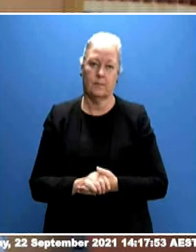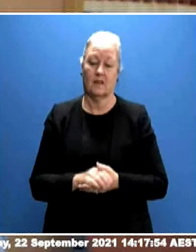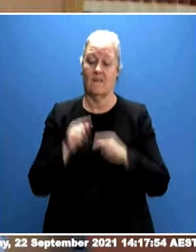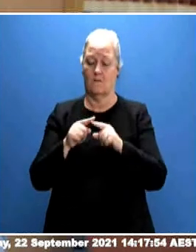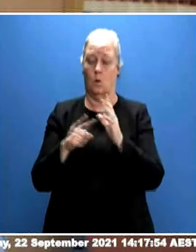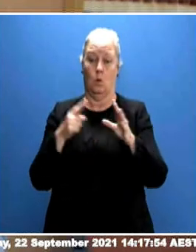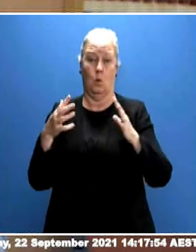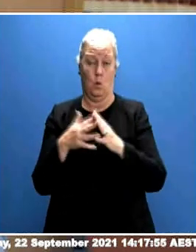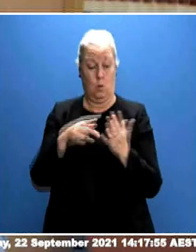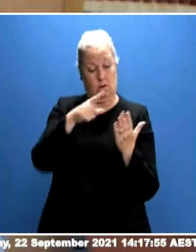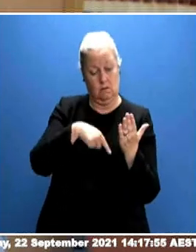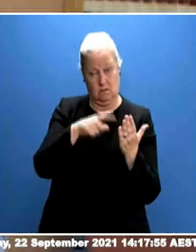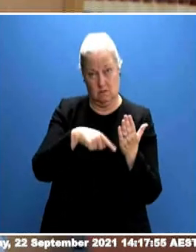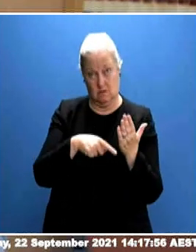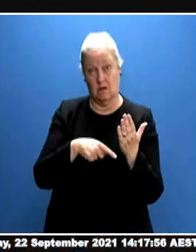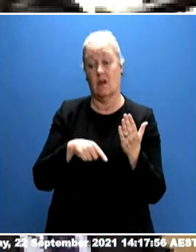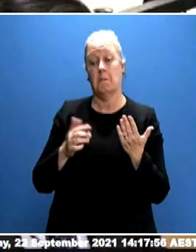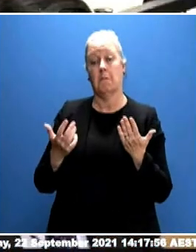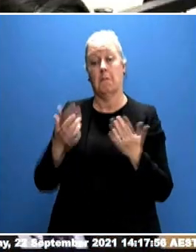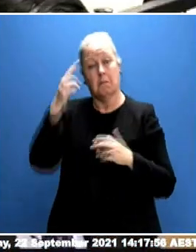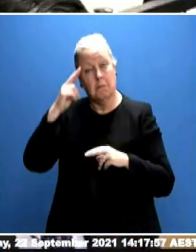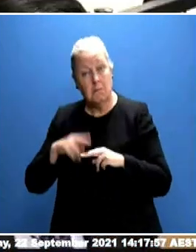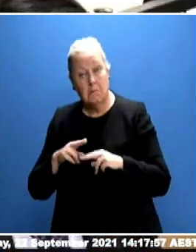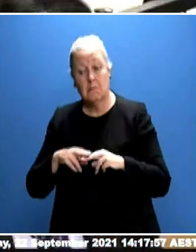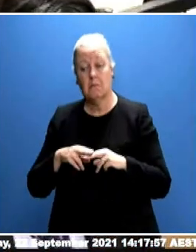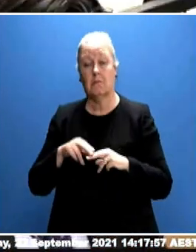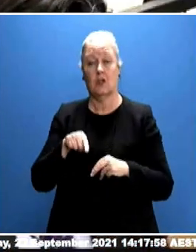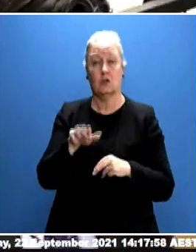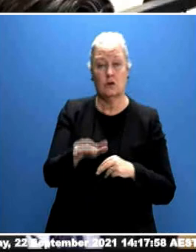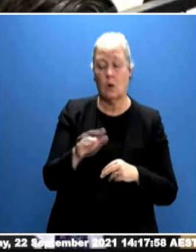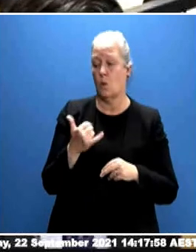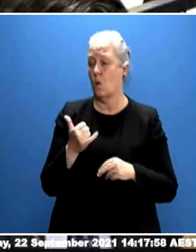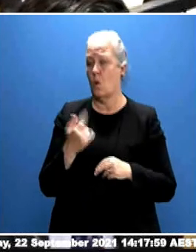be the child, a parent of the child, the child's carer or any other person the